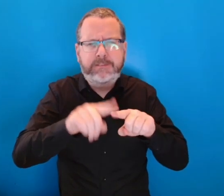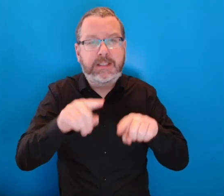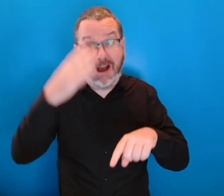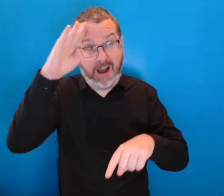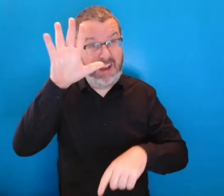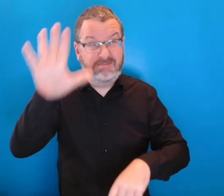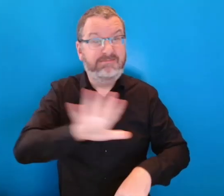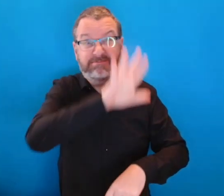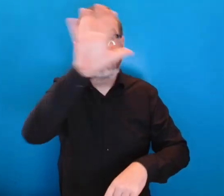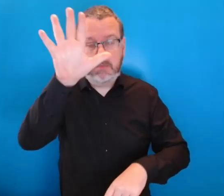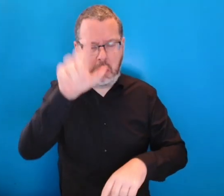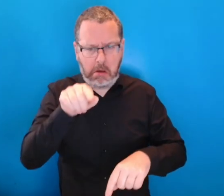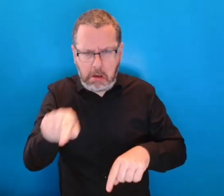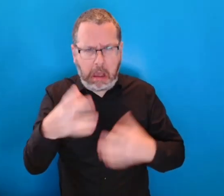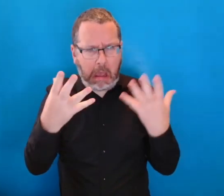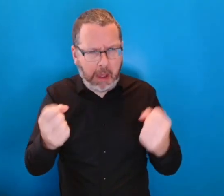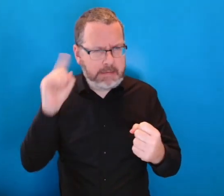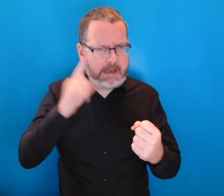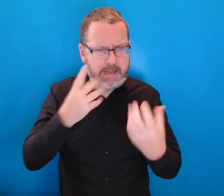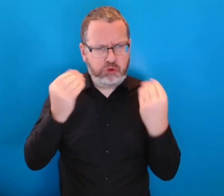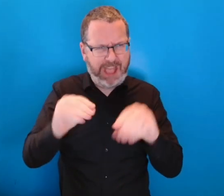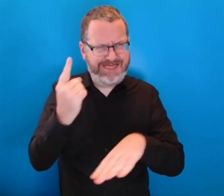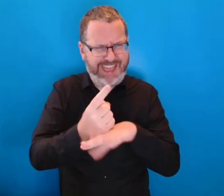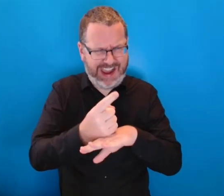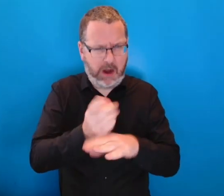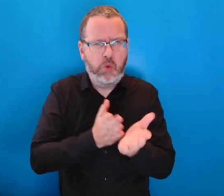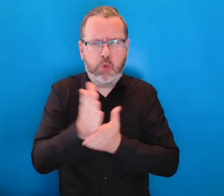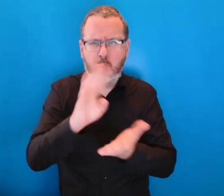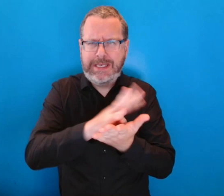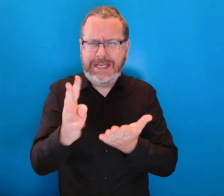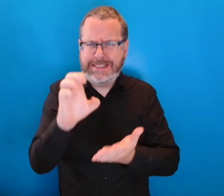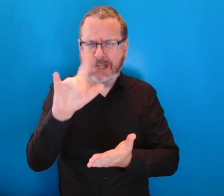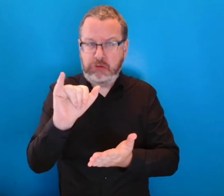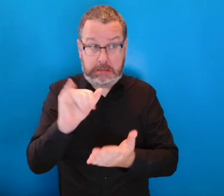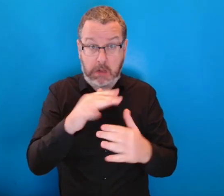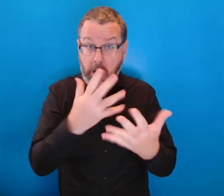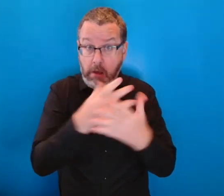in Ireland where Deaf education took place in the nineteenth century that most people aren't aware of.